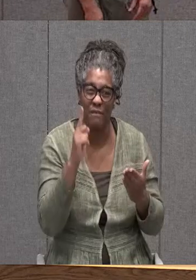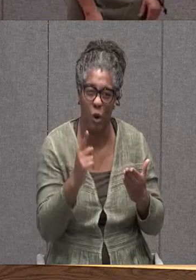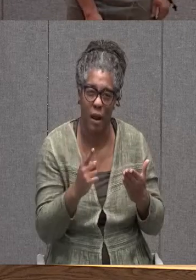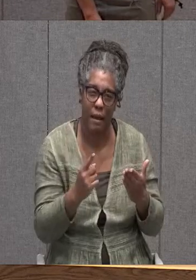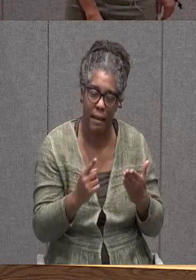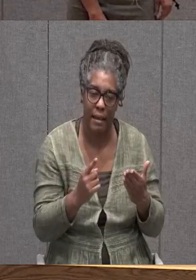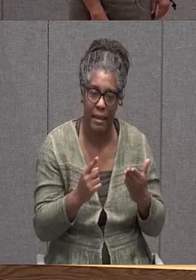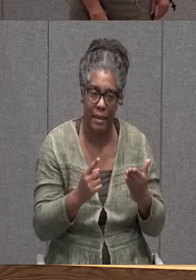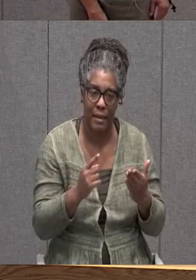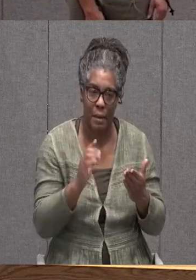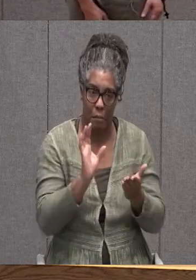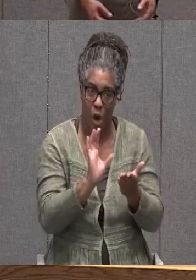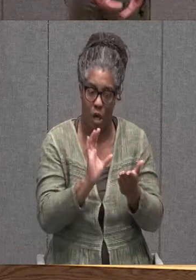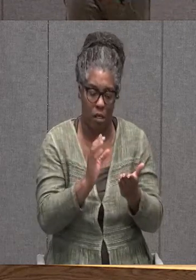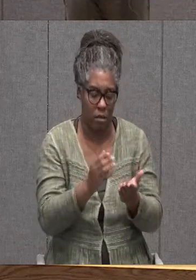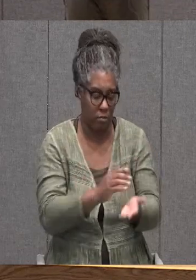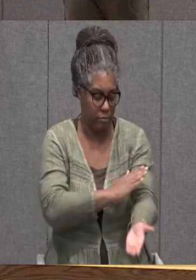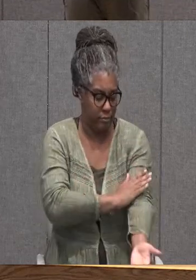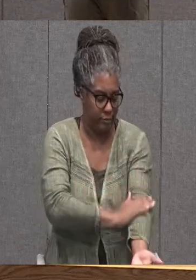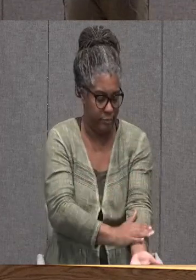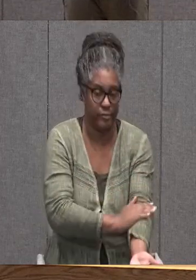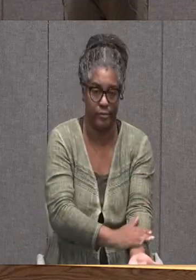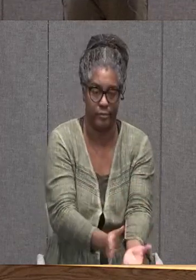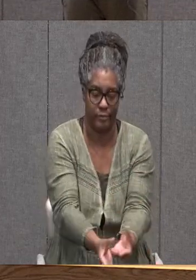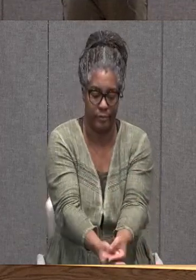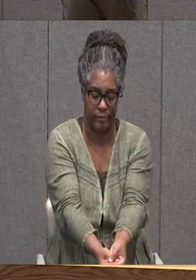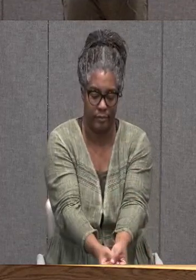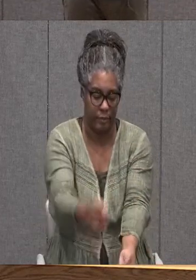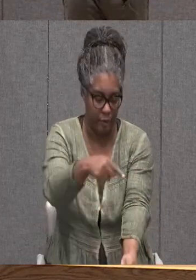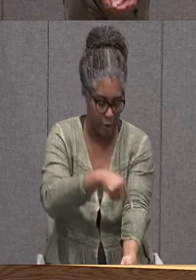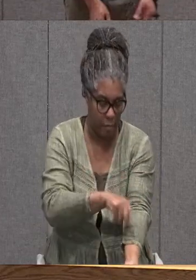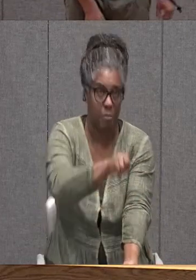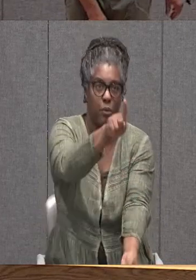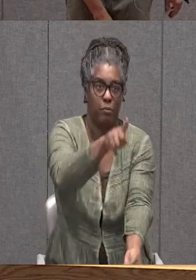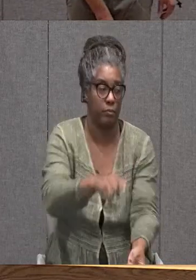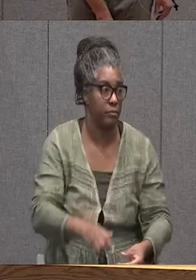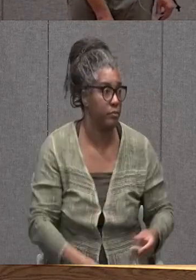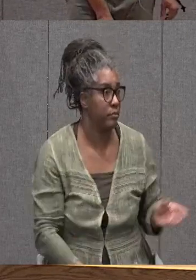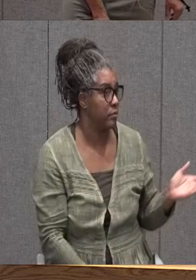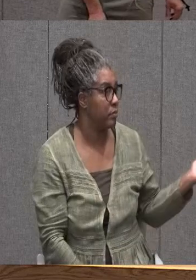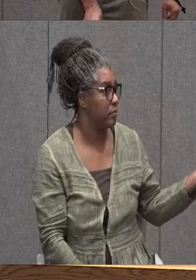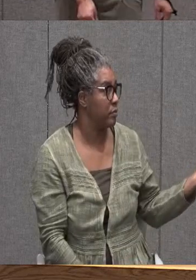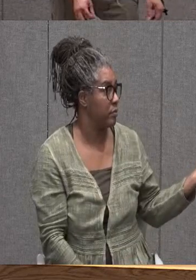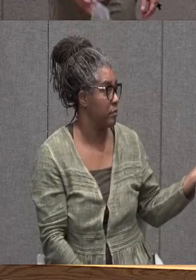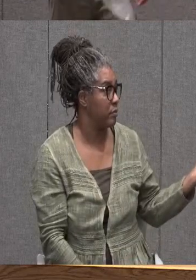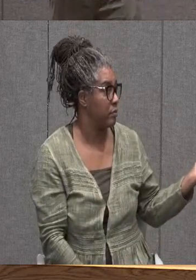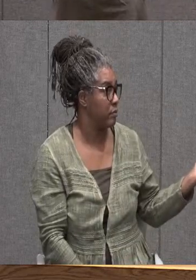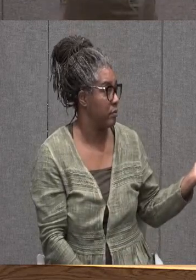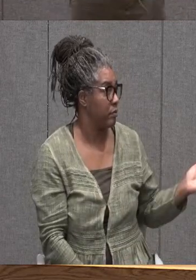hit the ball, or in this case, the bag. Can you demo that? Yes (plastic popping)